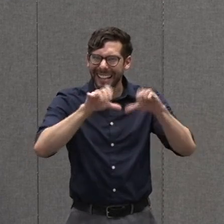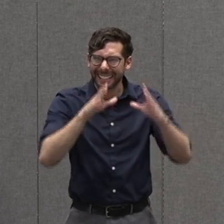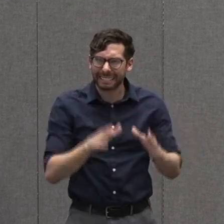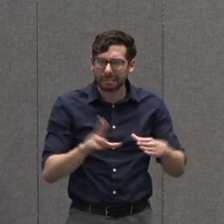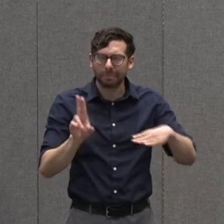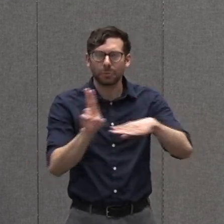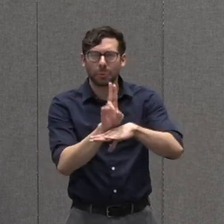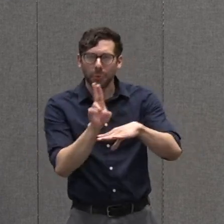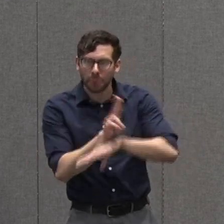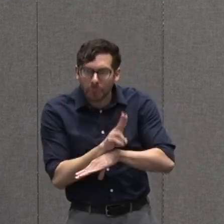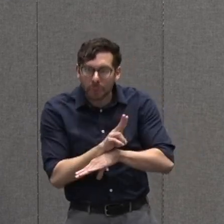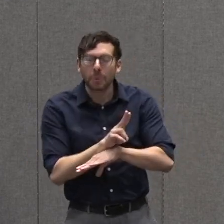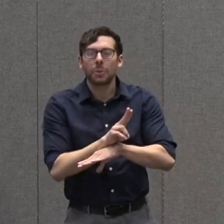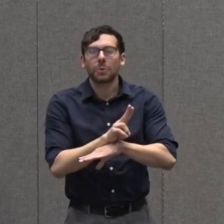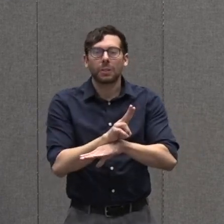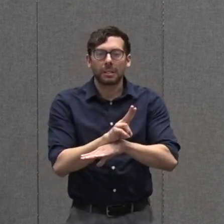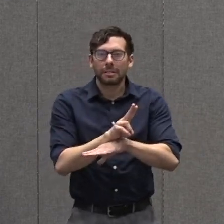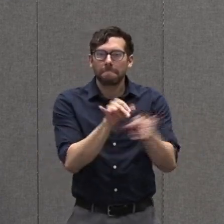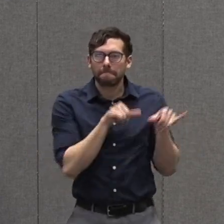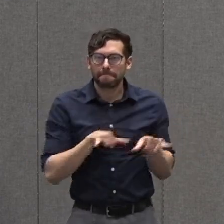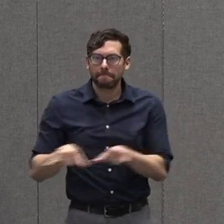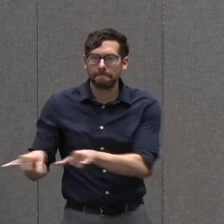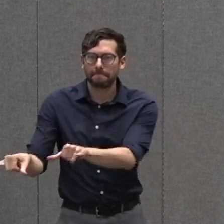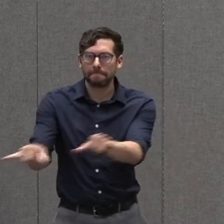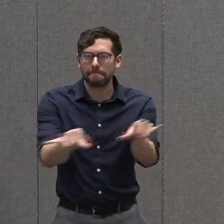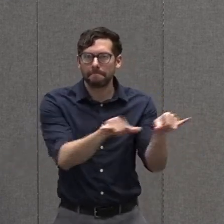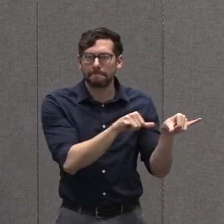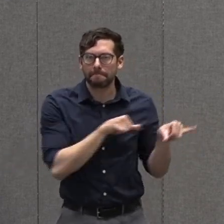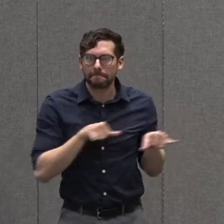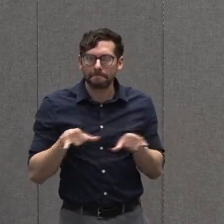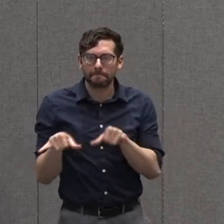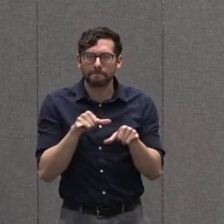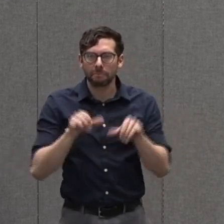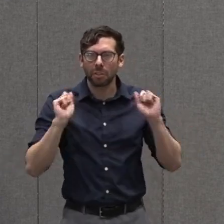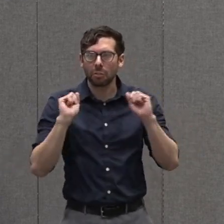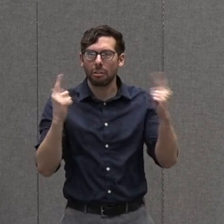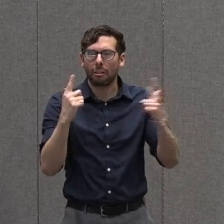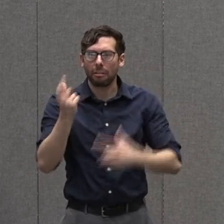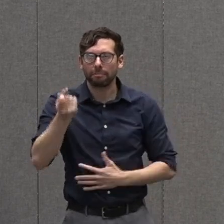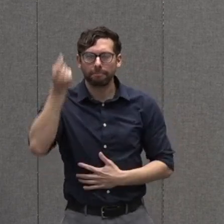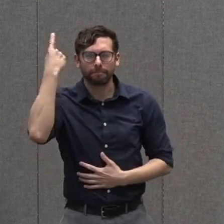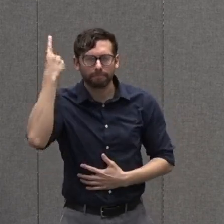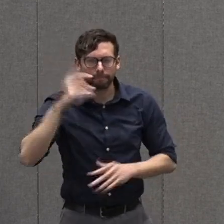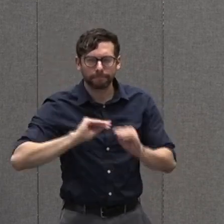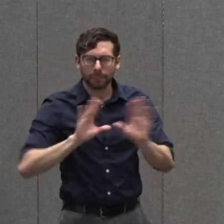because they're in Latin, or Greek. It's the official name of that species. Right, right. - Okay.